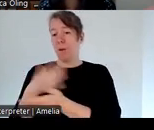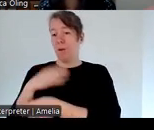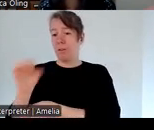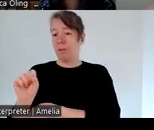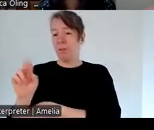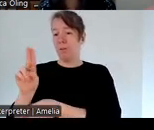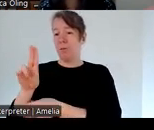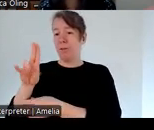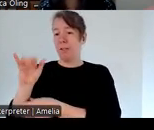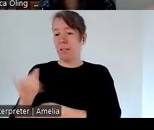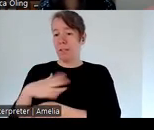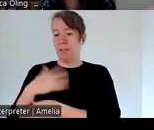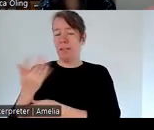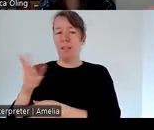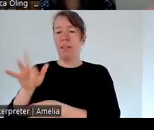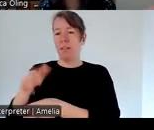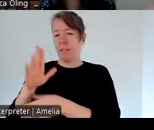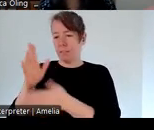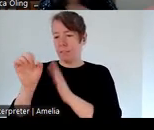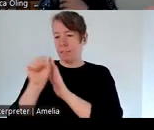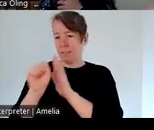Um, and SUNY is the State University of New York system